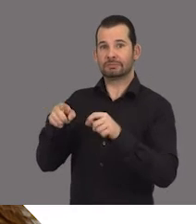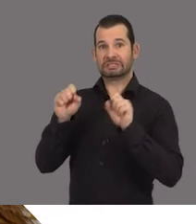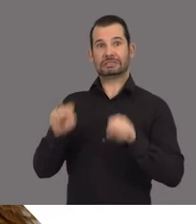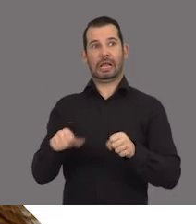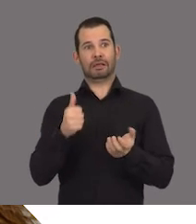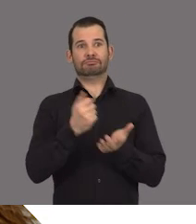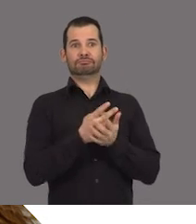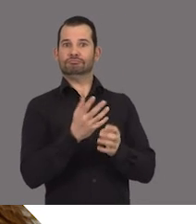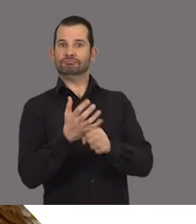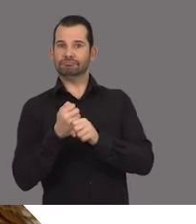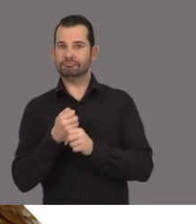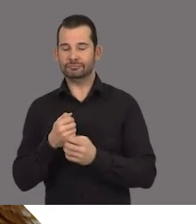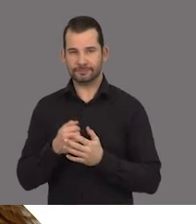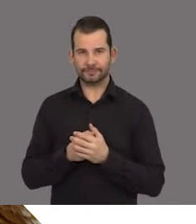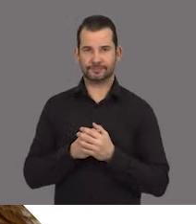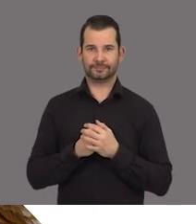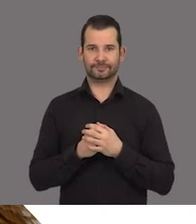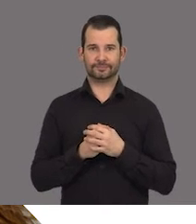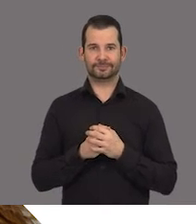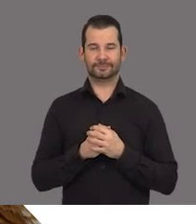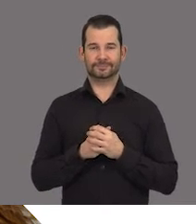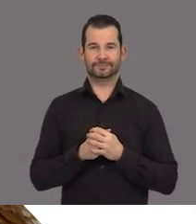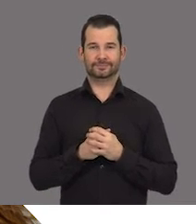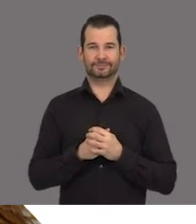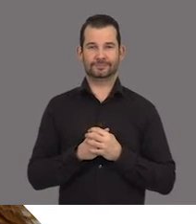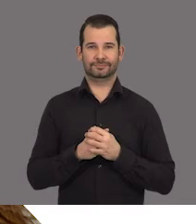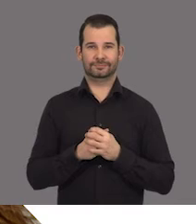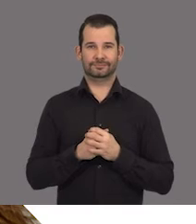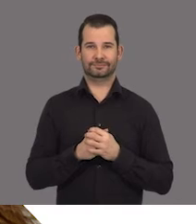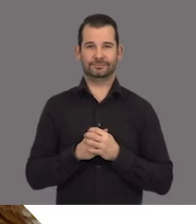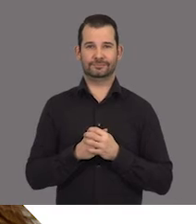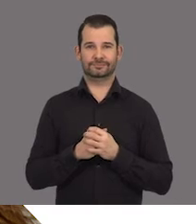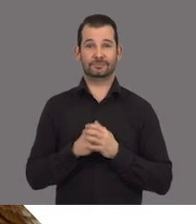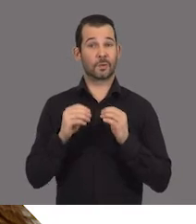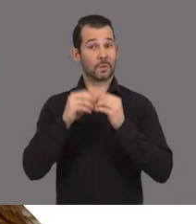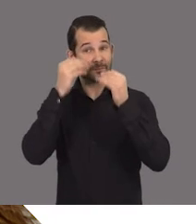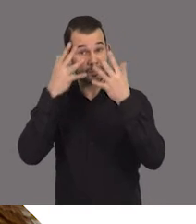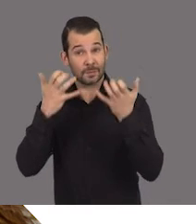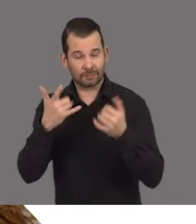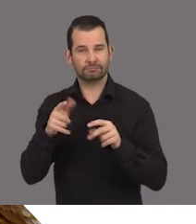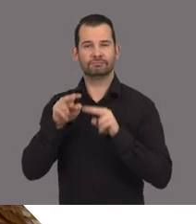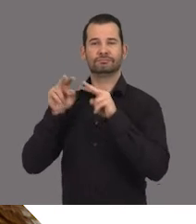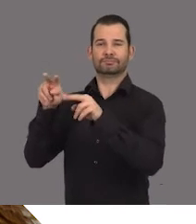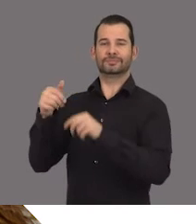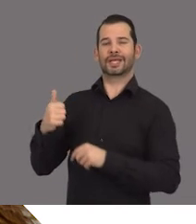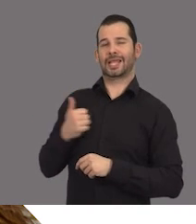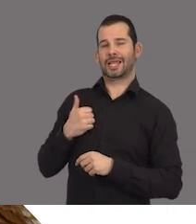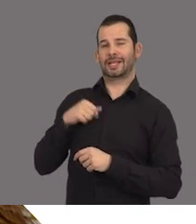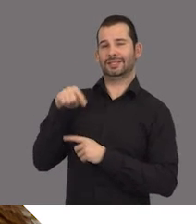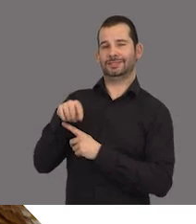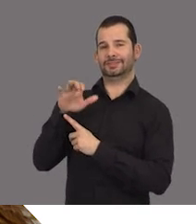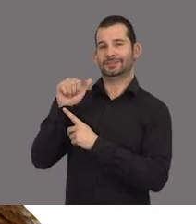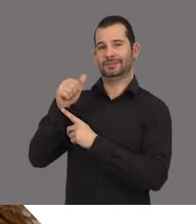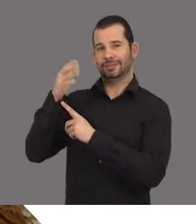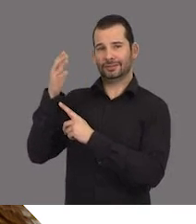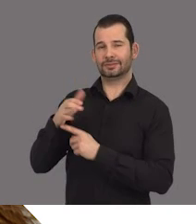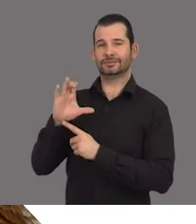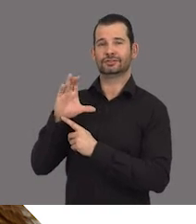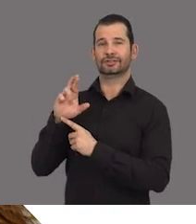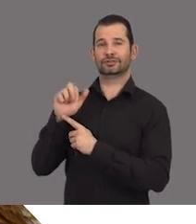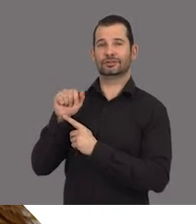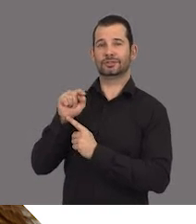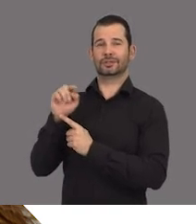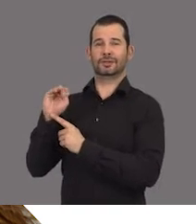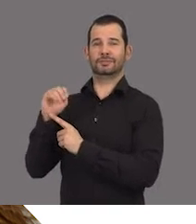For more information, go to canada.ca/cra-mhrtc.